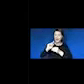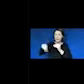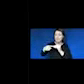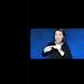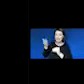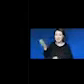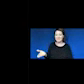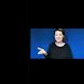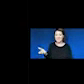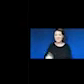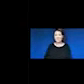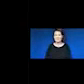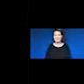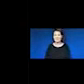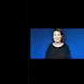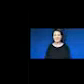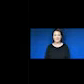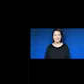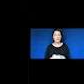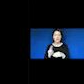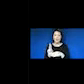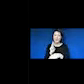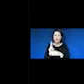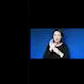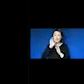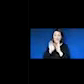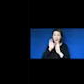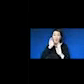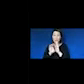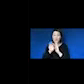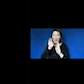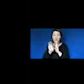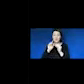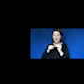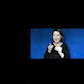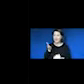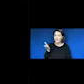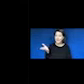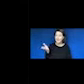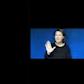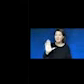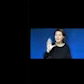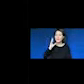And using as many photos about not only the individual and what they have experience doing,